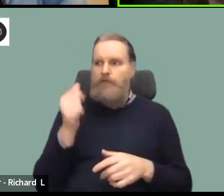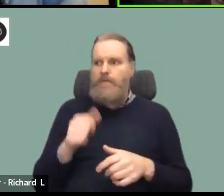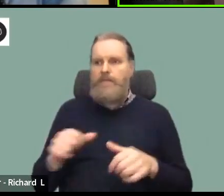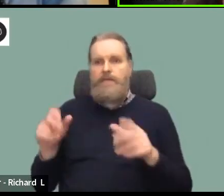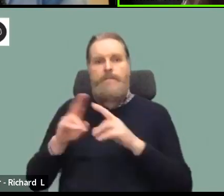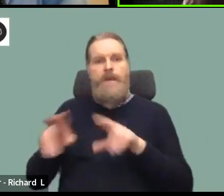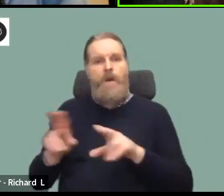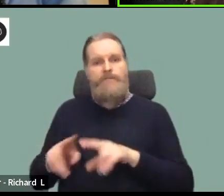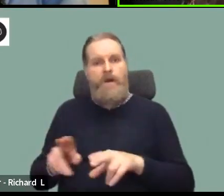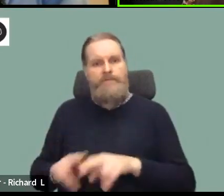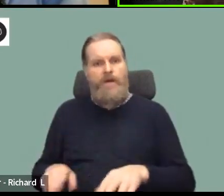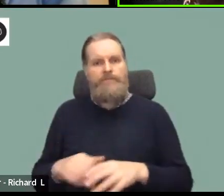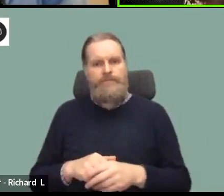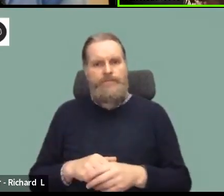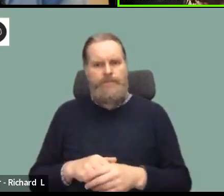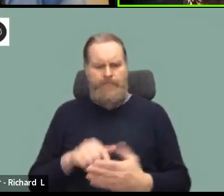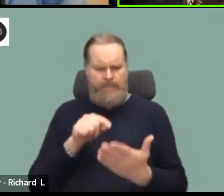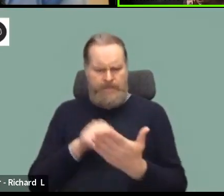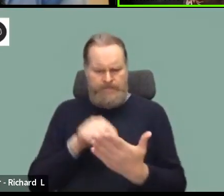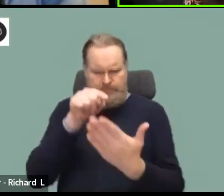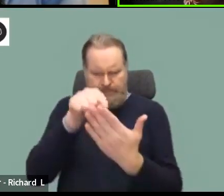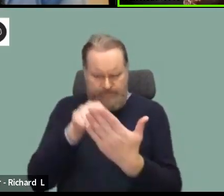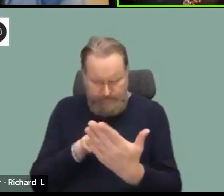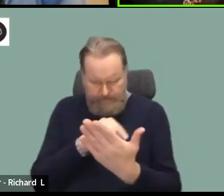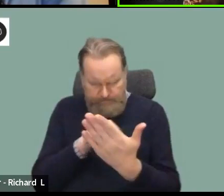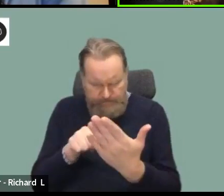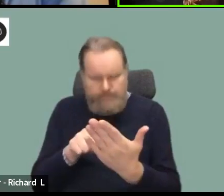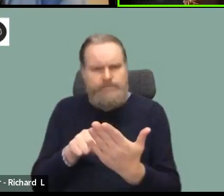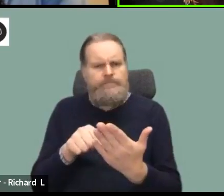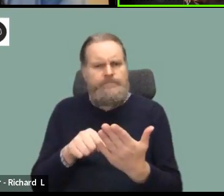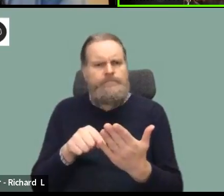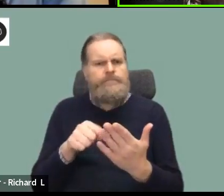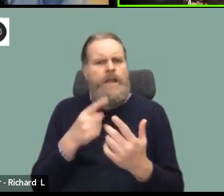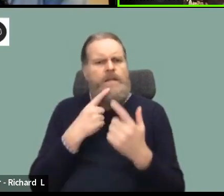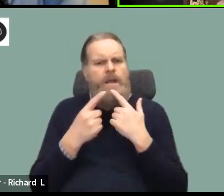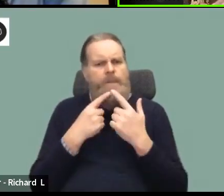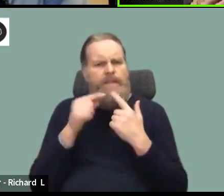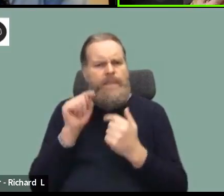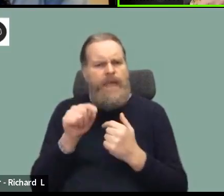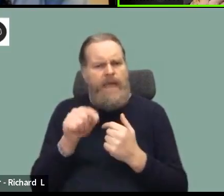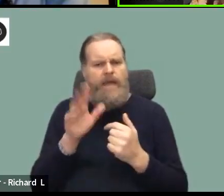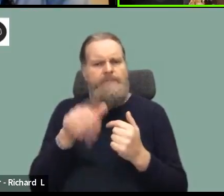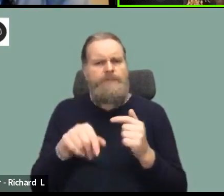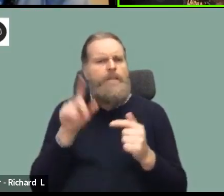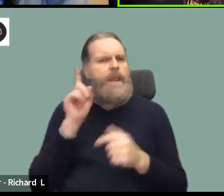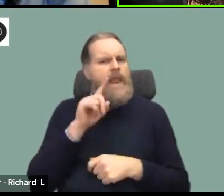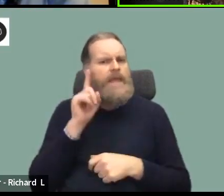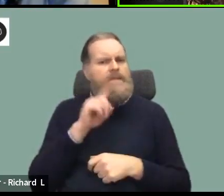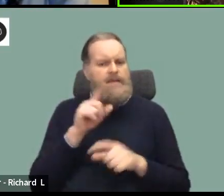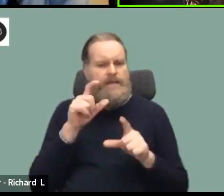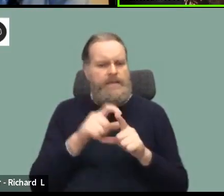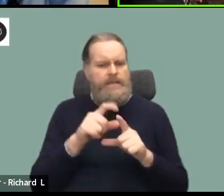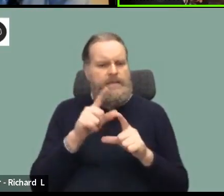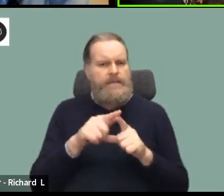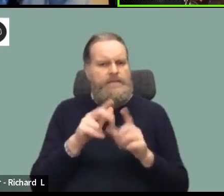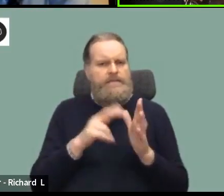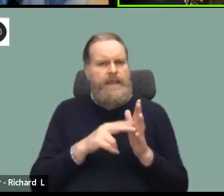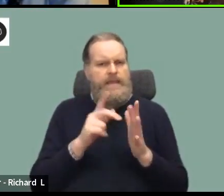nice andrews I've seen your queries nice andrews I've seen your queries nice. And I do think you need to raise that separately that is no that separately that is not anything to do with the levy. and if